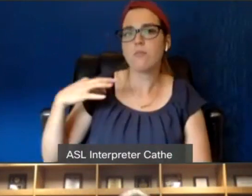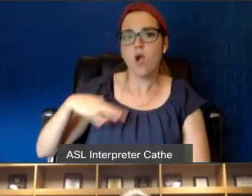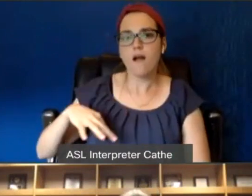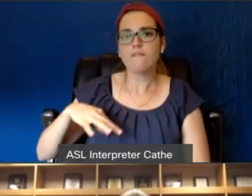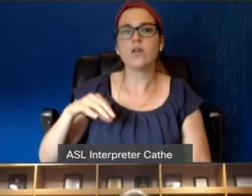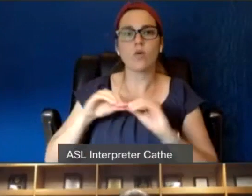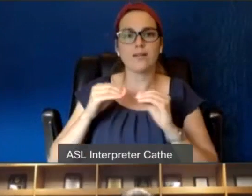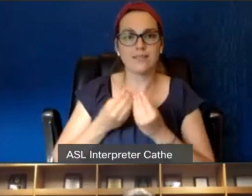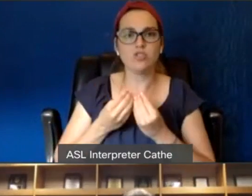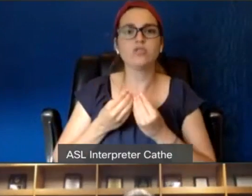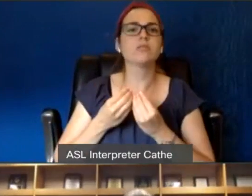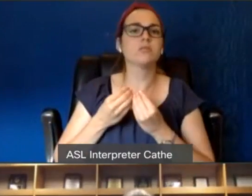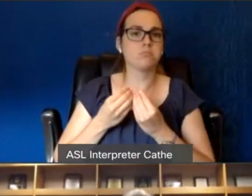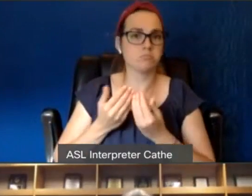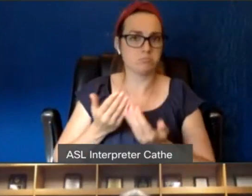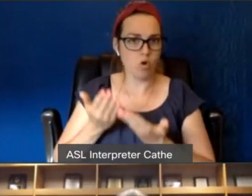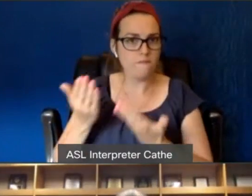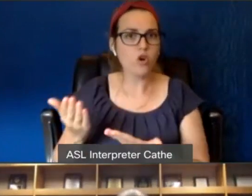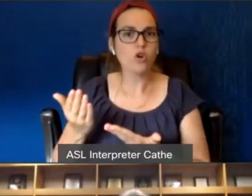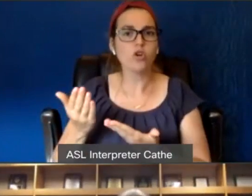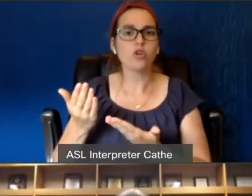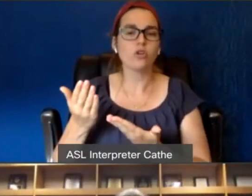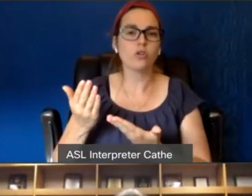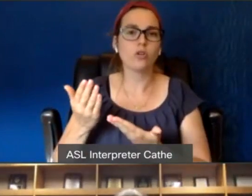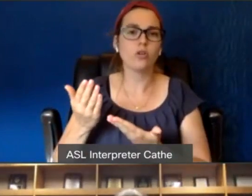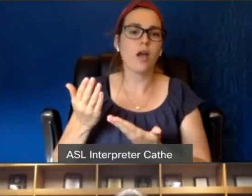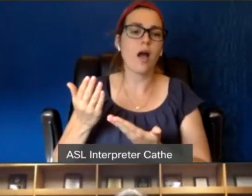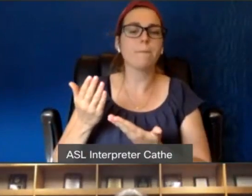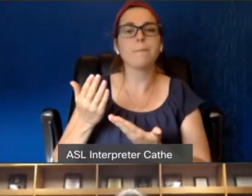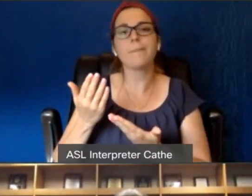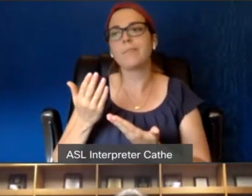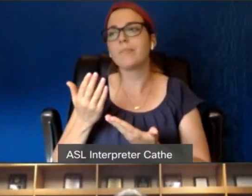have employees who will transport the people to clinics,